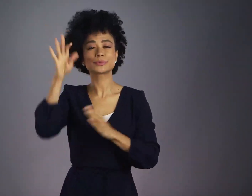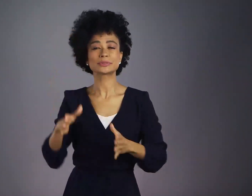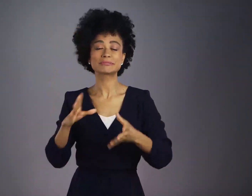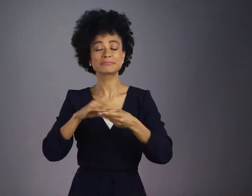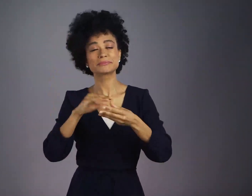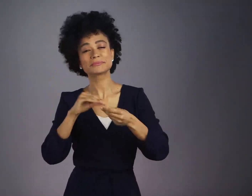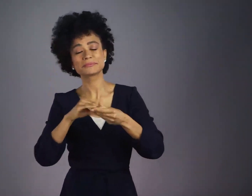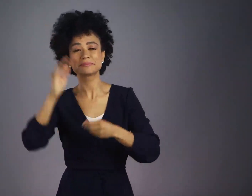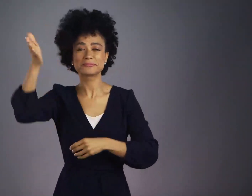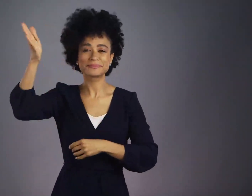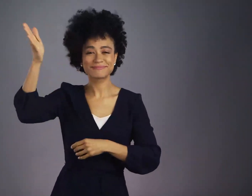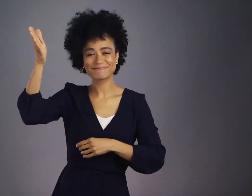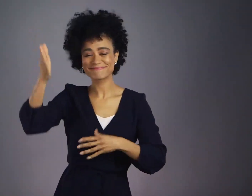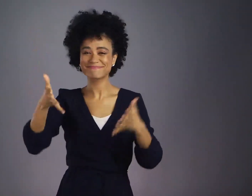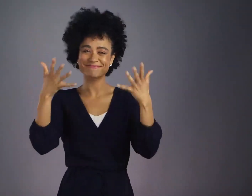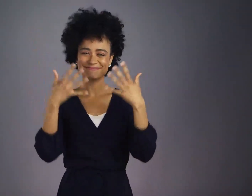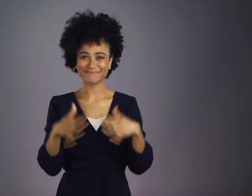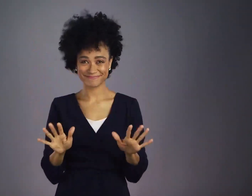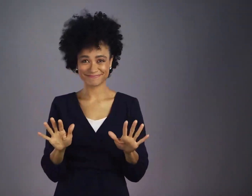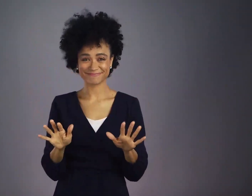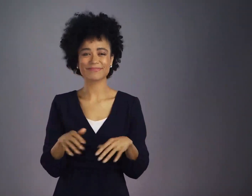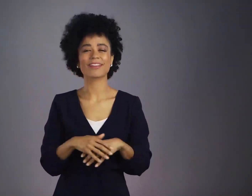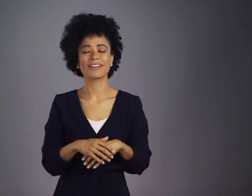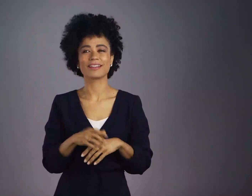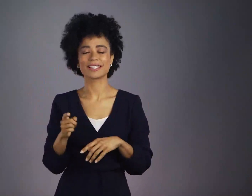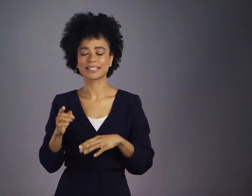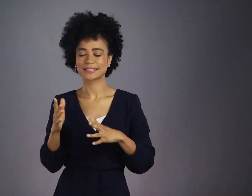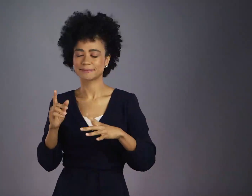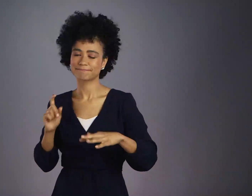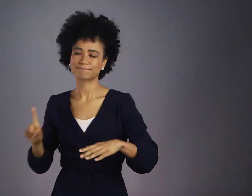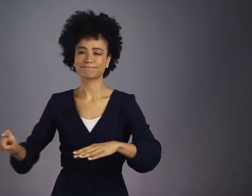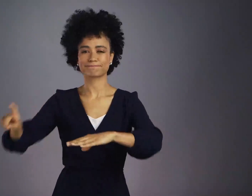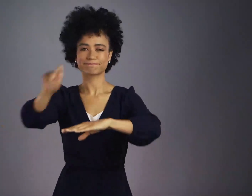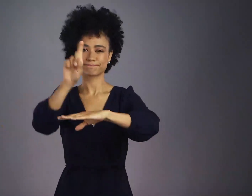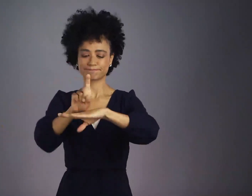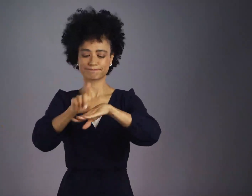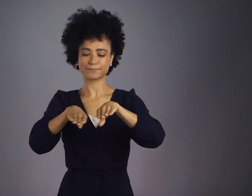After the sermon, he quietly got up and made an explanation.